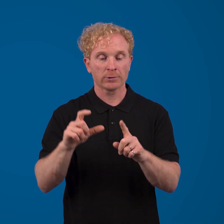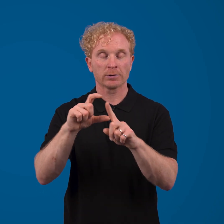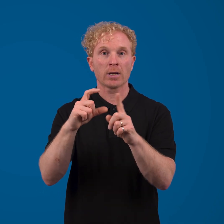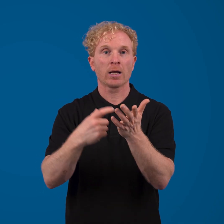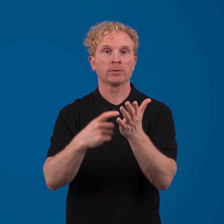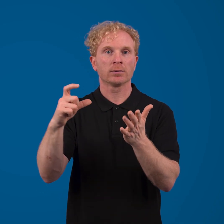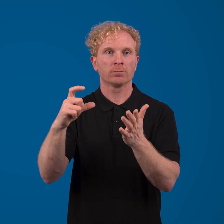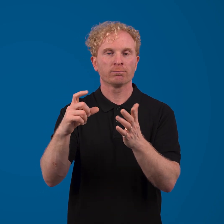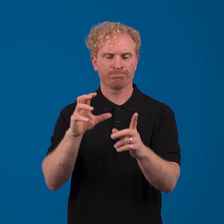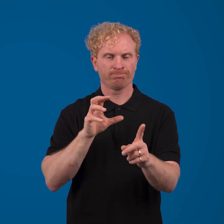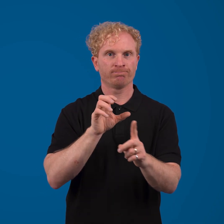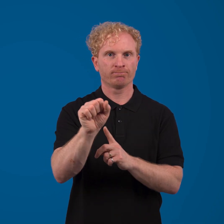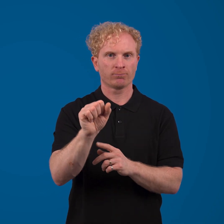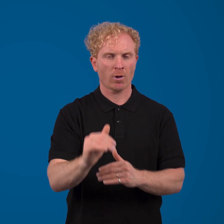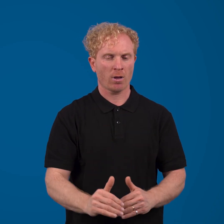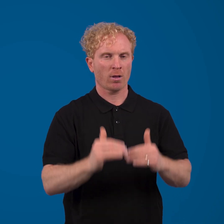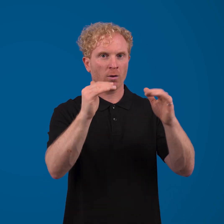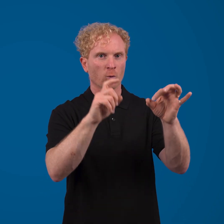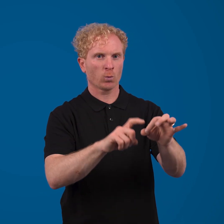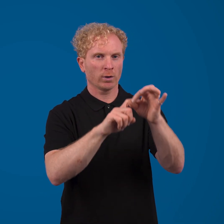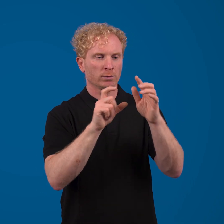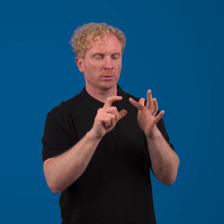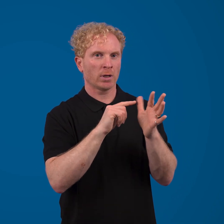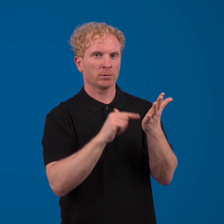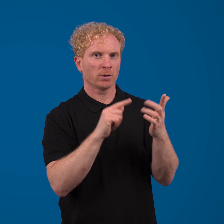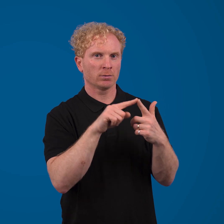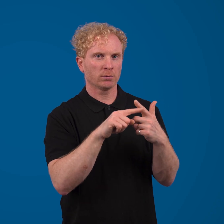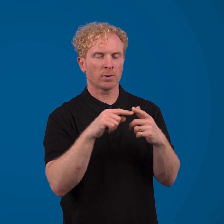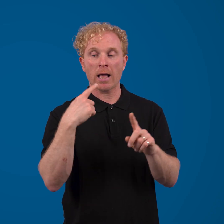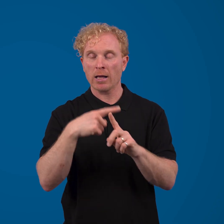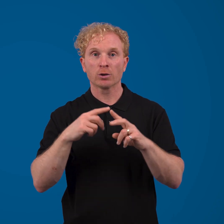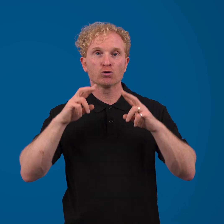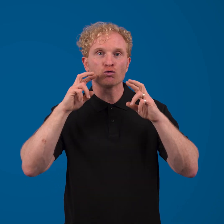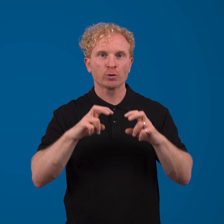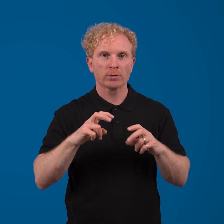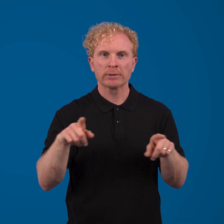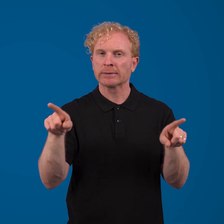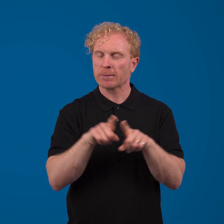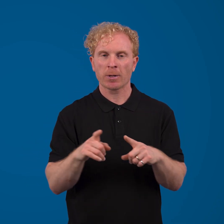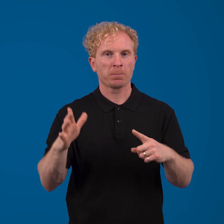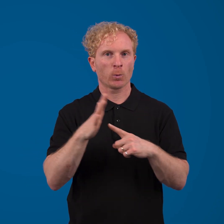The Disability Royal Commission identified high-quality data and research as important